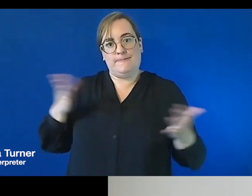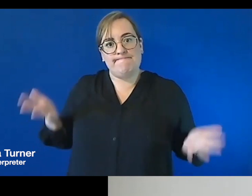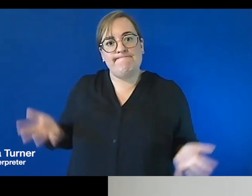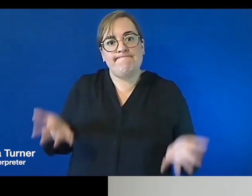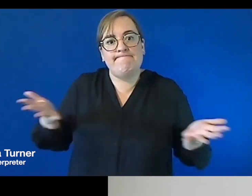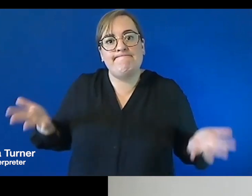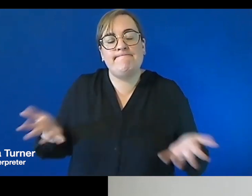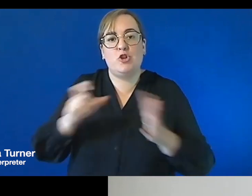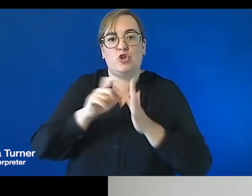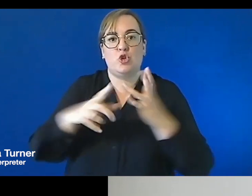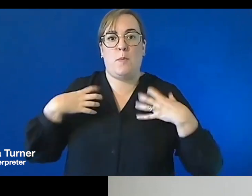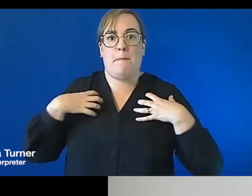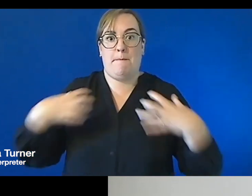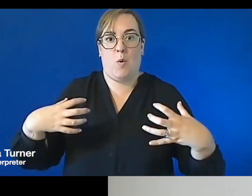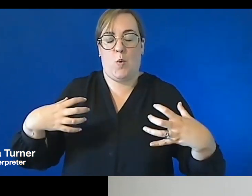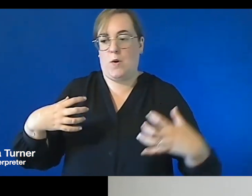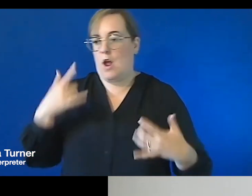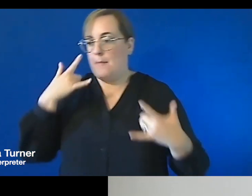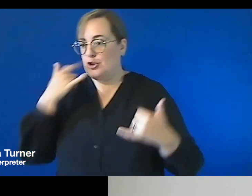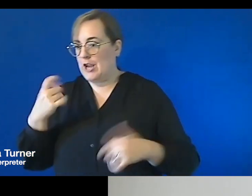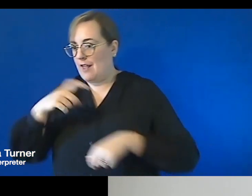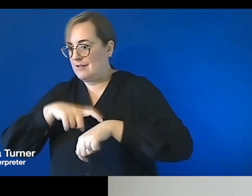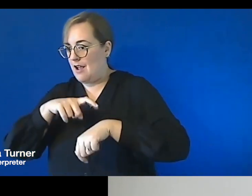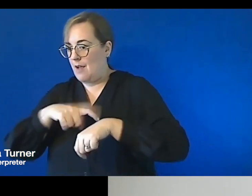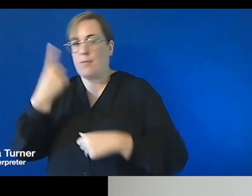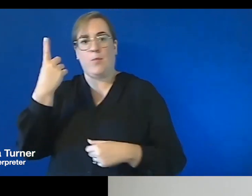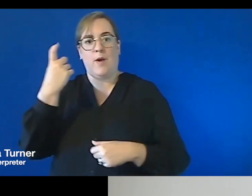I'm just looking at the time I'm gonna have one final, final question, very quickly.